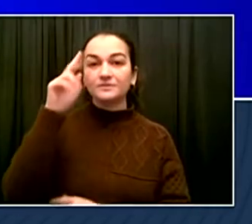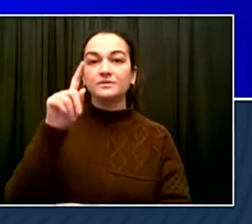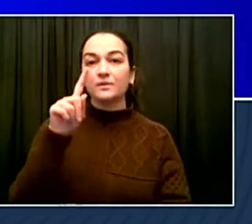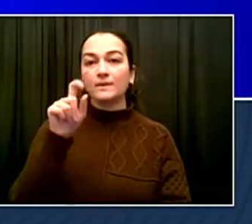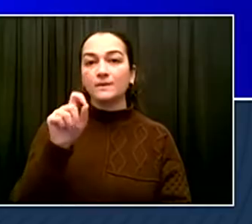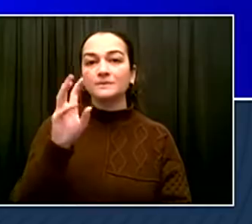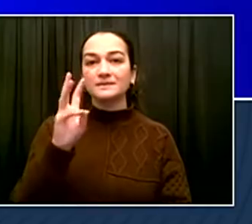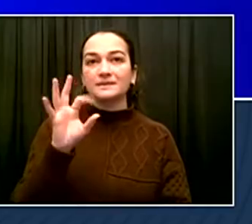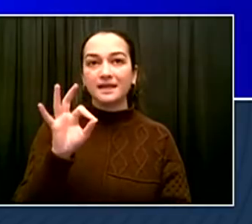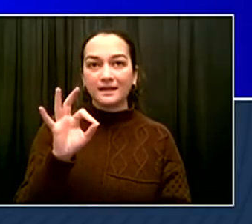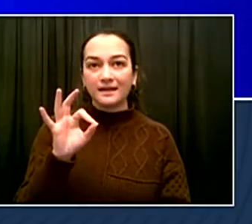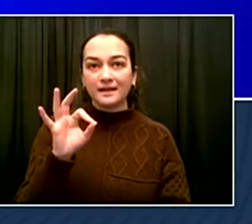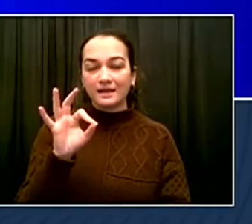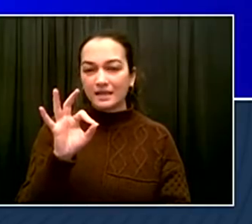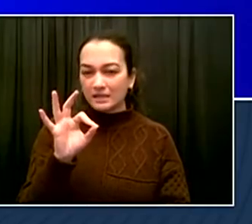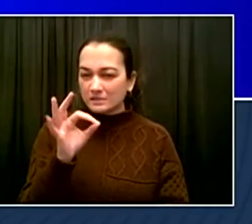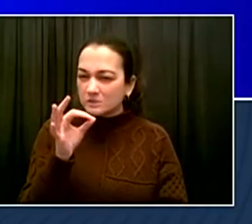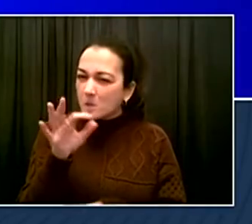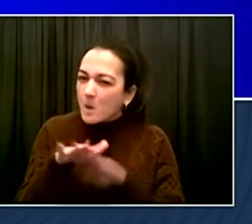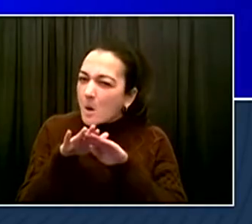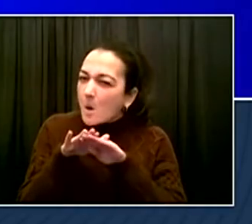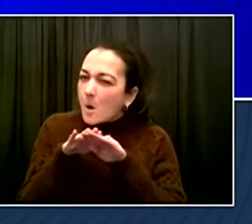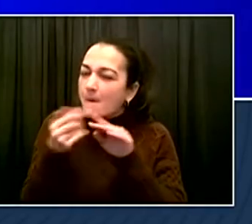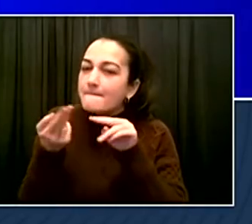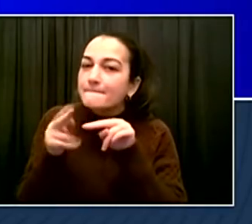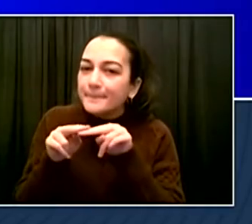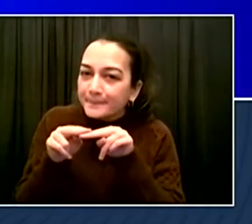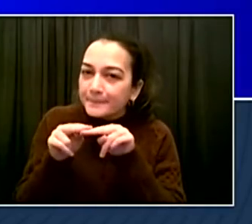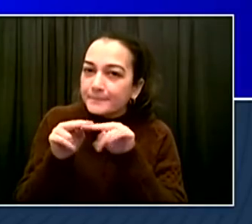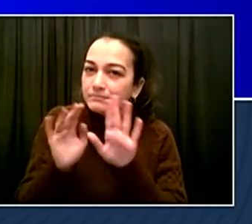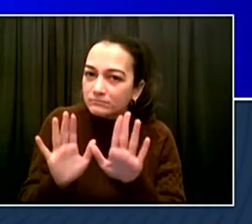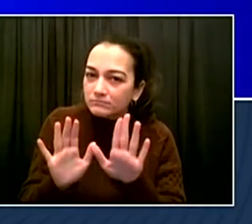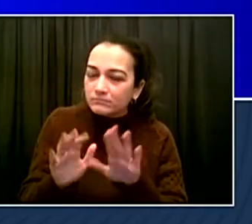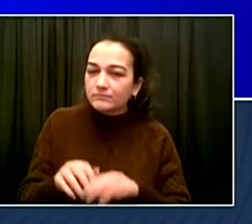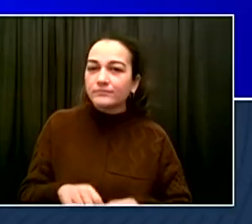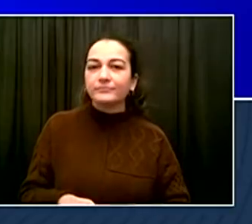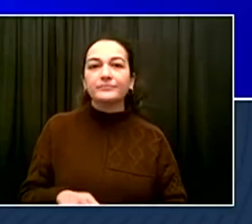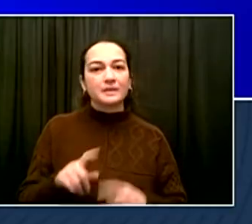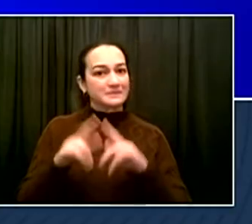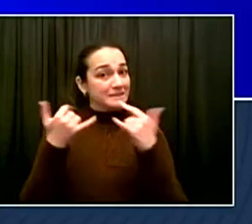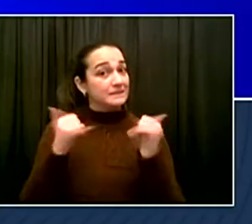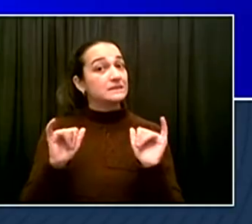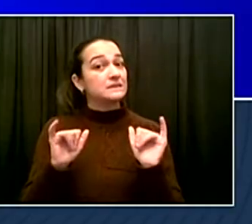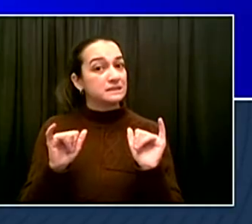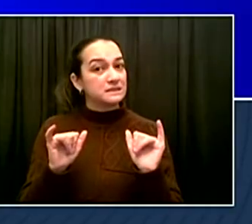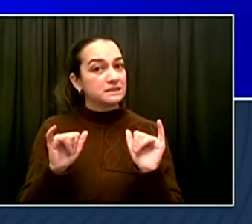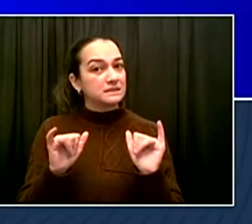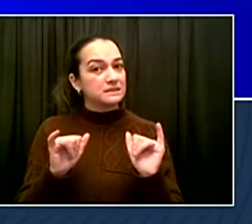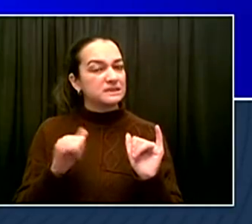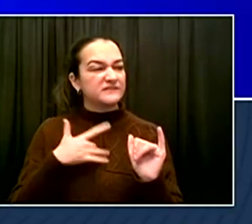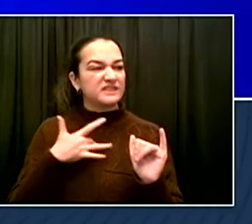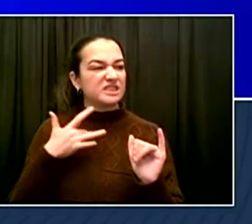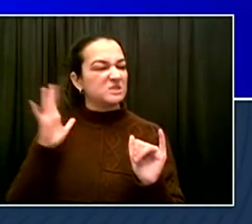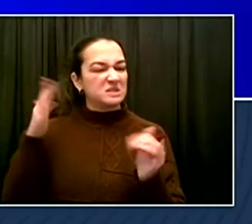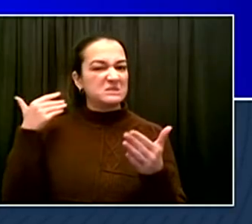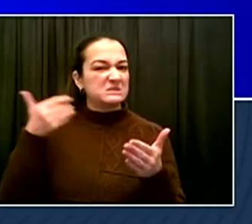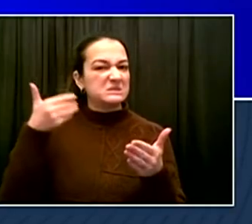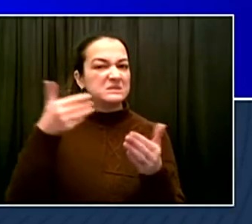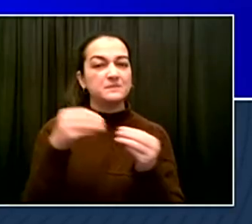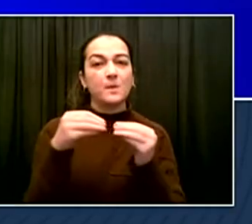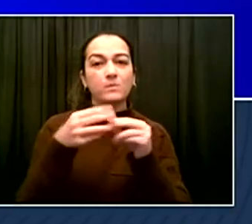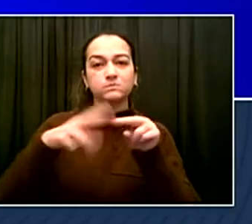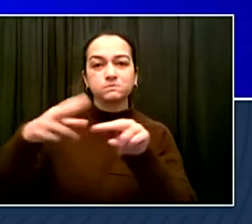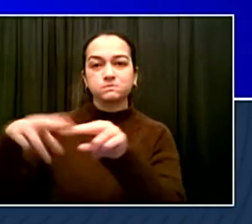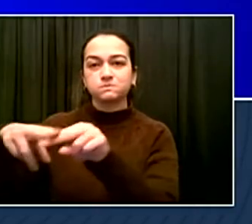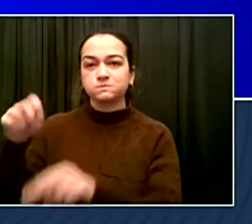44.97%. HOSPITALIZATION RATE